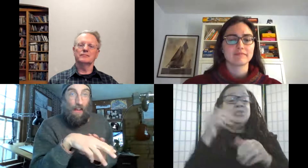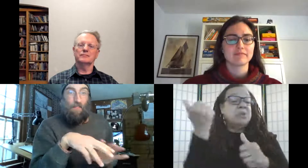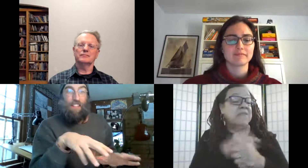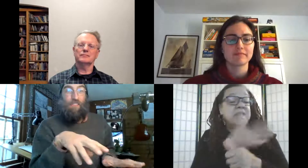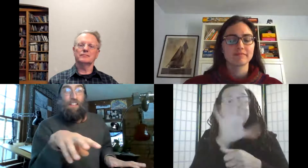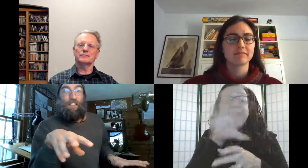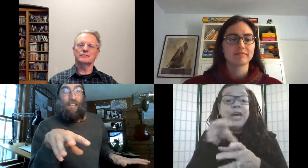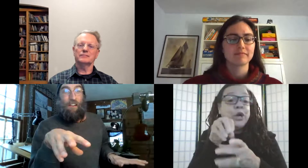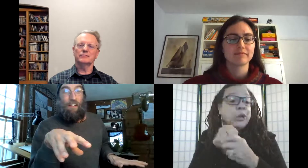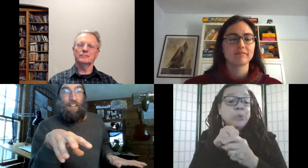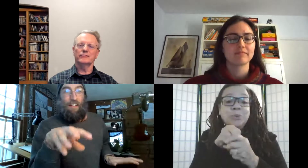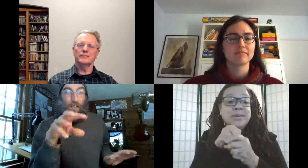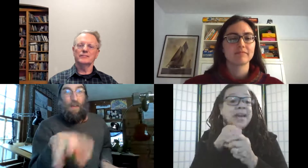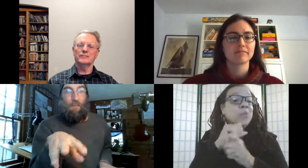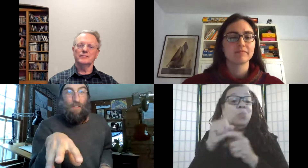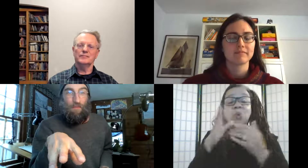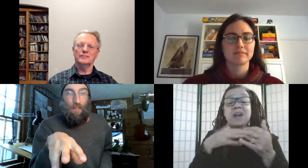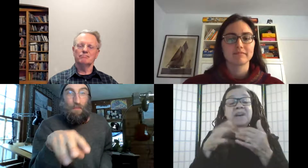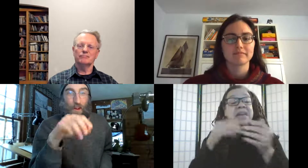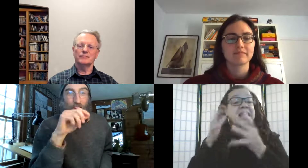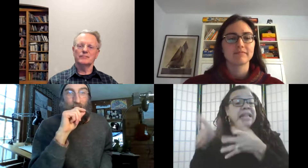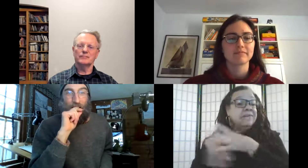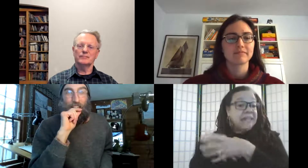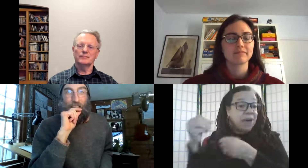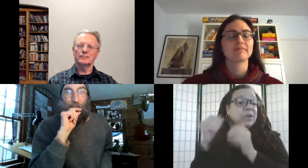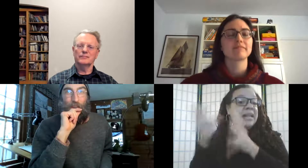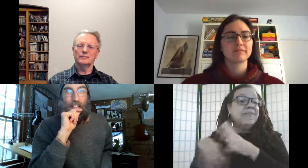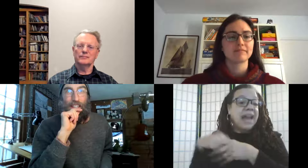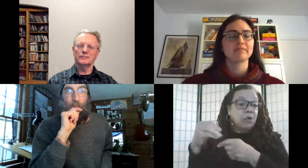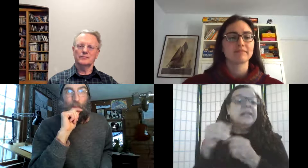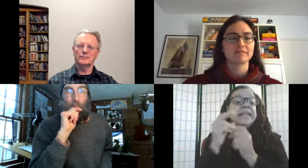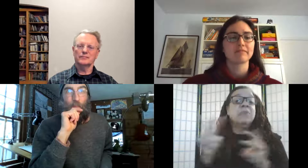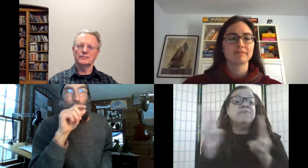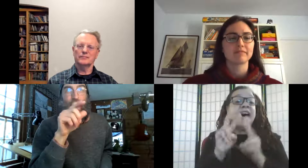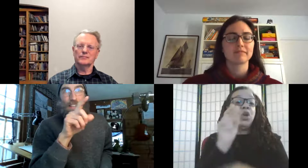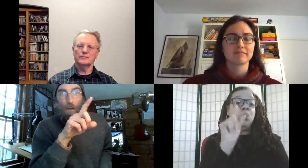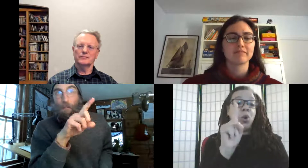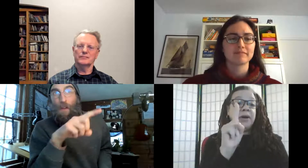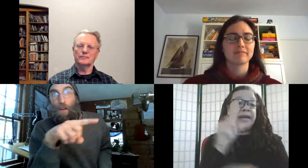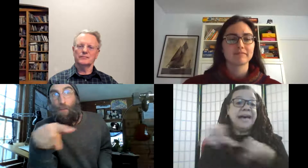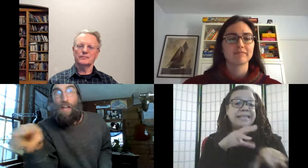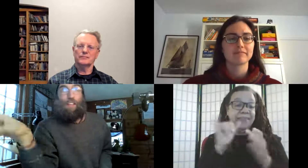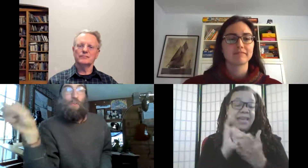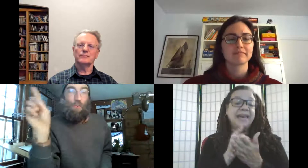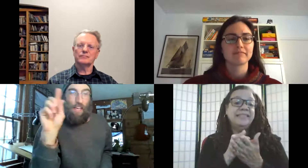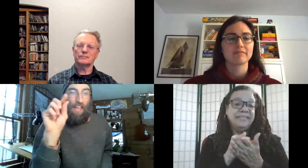and leave out the stuff he leads out. That was my approach in Volume One. Um, so I ended up, I ended up reading the whole thing,